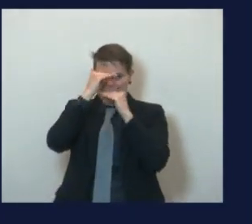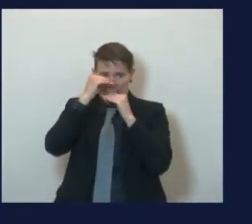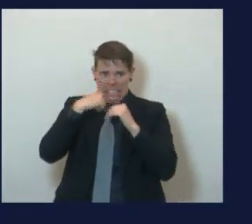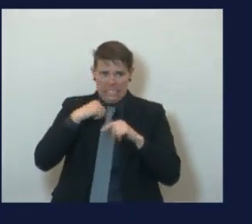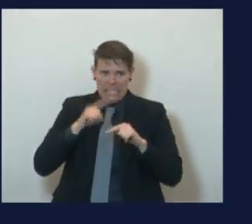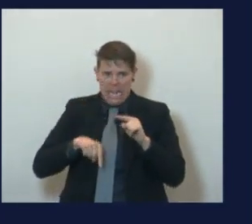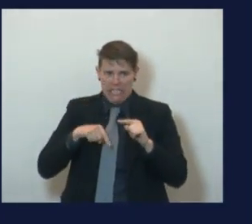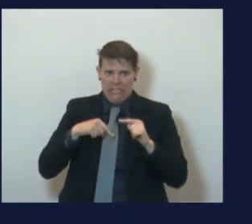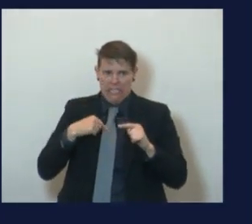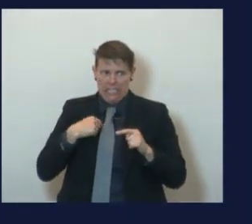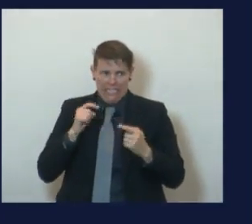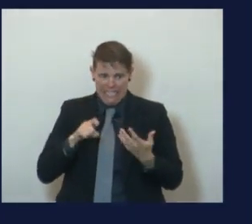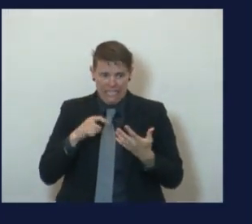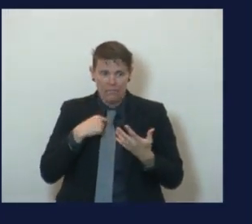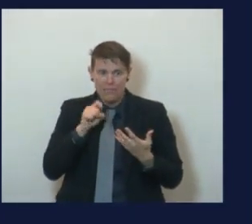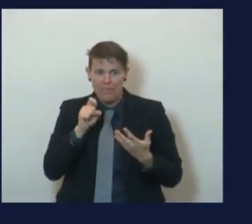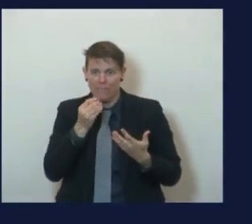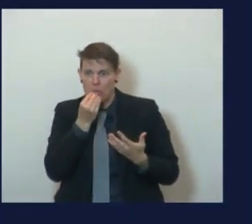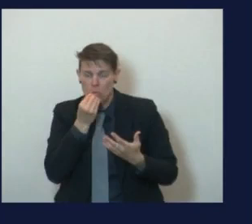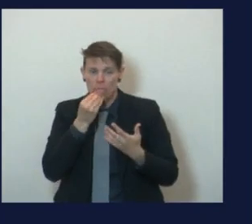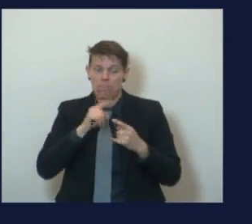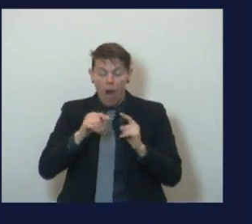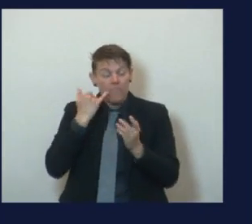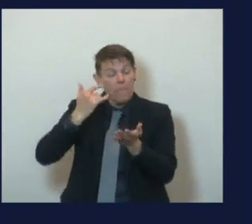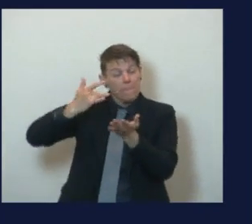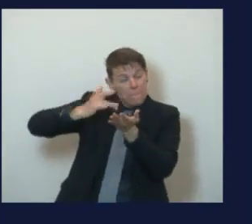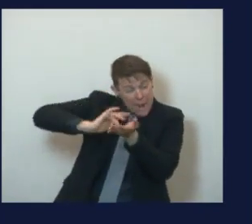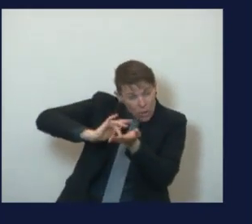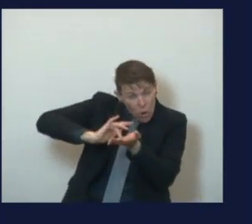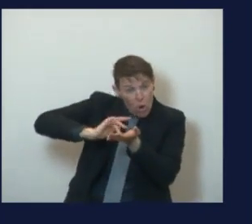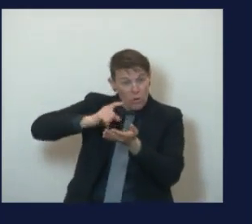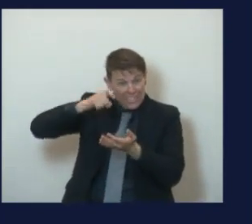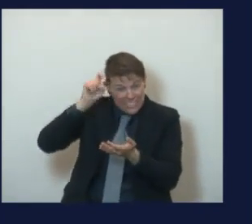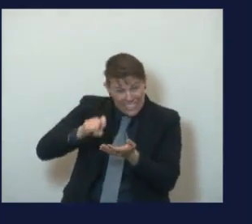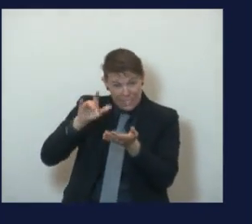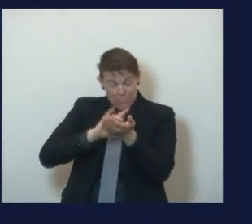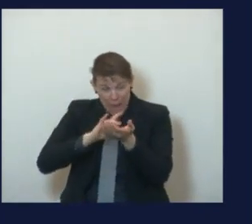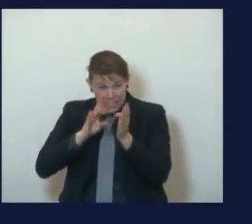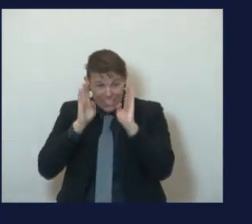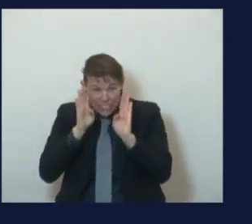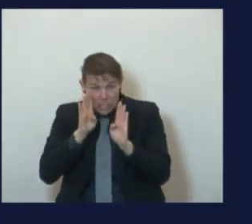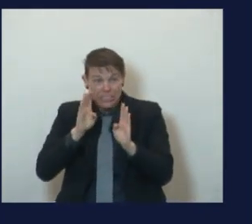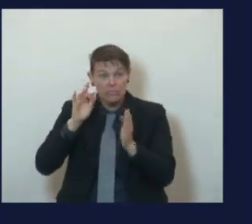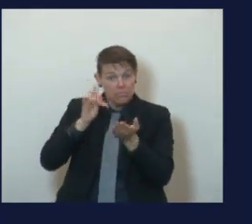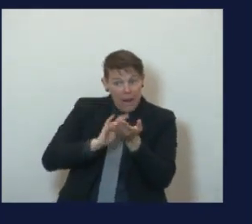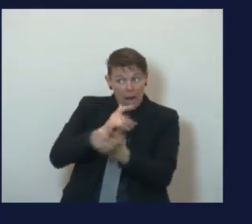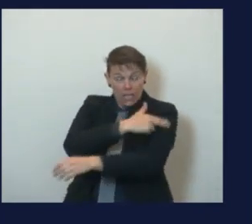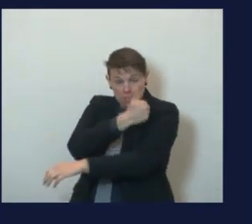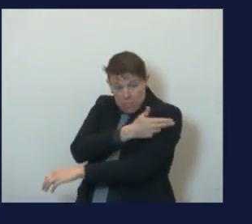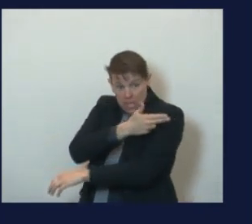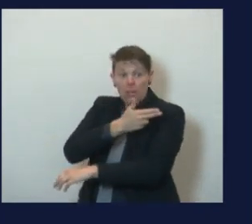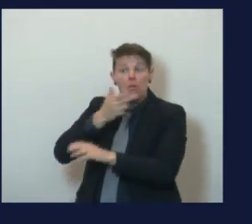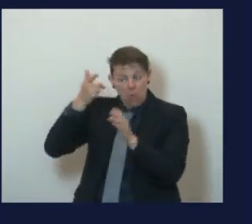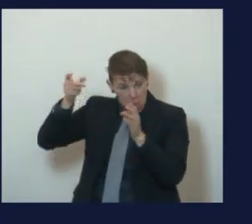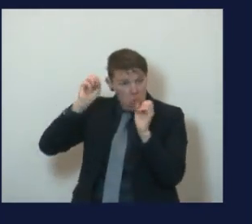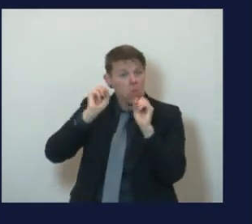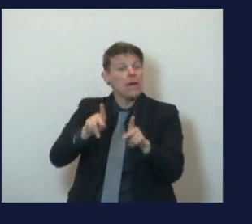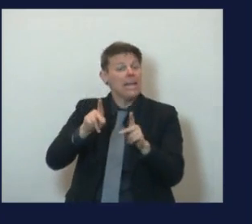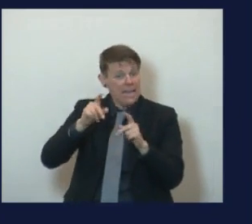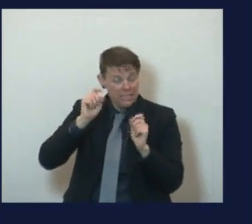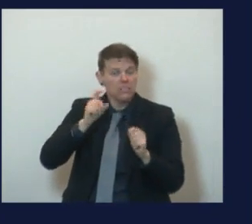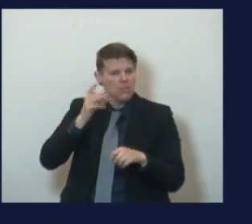I DON’T WANT TO INTRODUCE IT TO MYSELF, BUT YOU CANNOT LIMIT YOURSELF TO SURI MEDICAL SERVICES AND EMERGENCIES AND THE HOSPITALS ARE PREPARED.